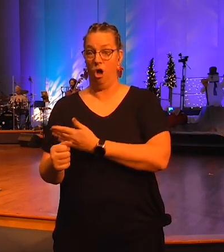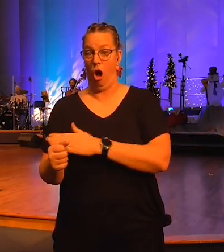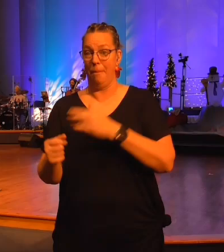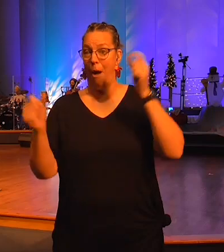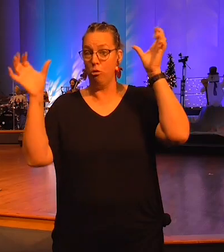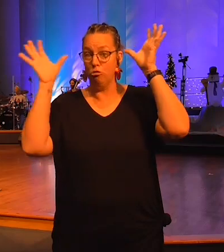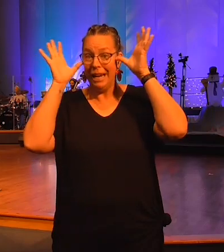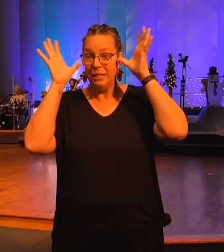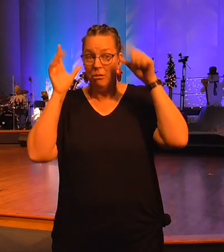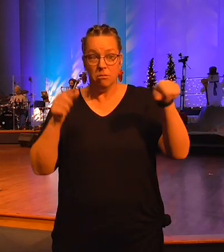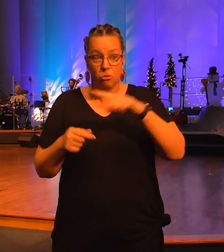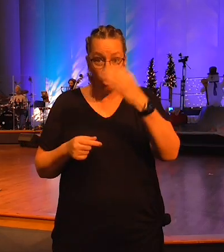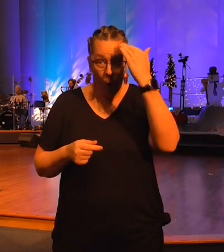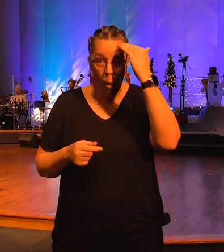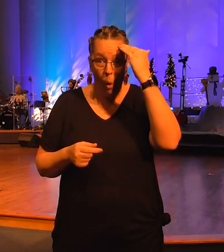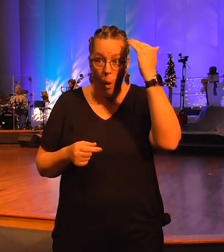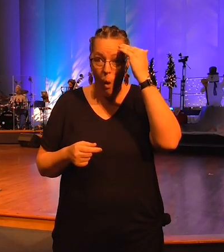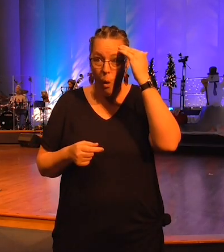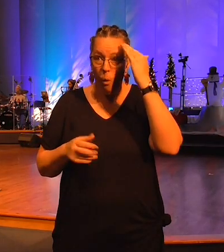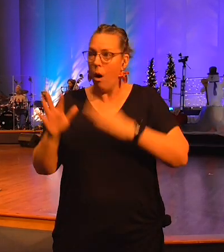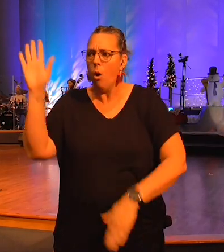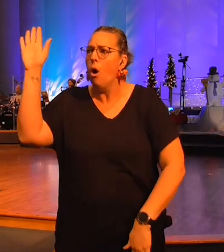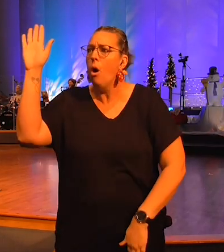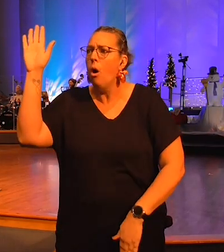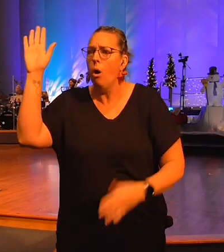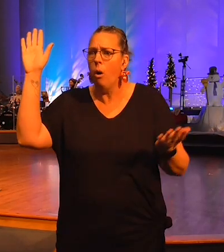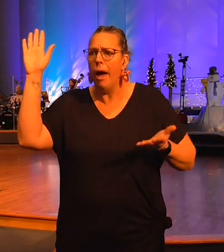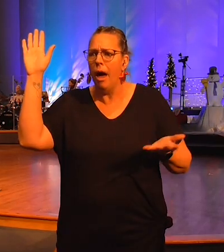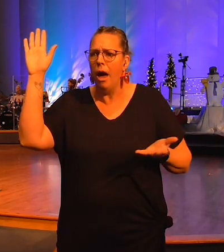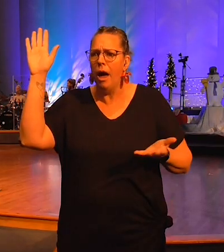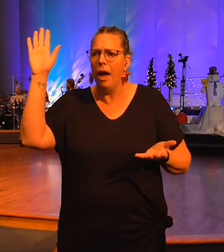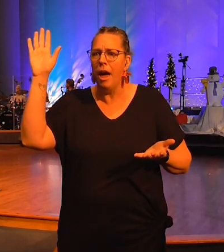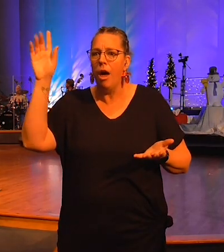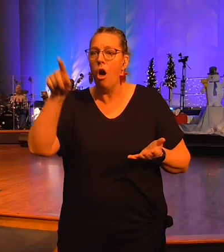to do uh we're going to do a song about reindeer does anybody know a song about